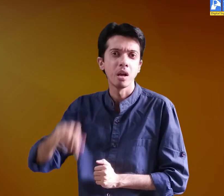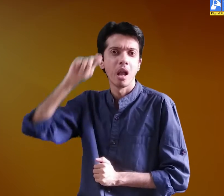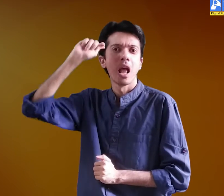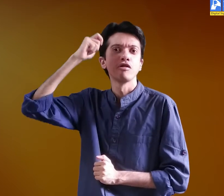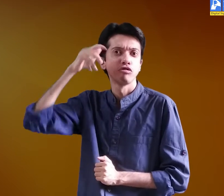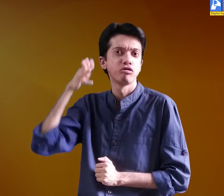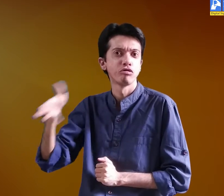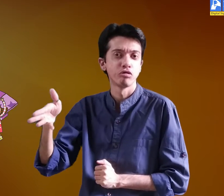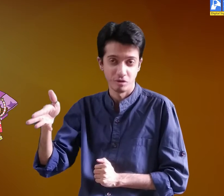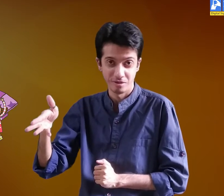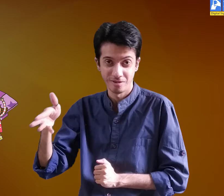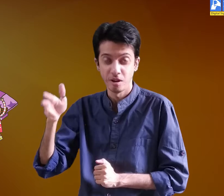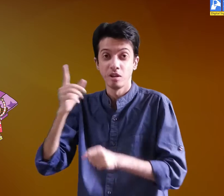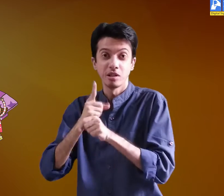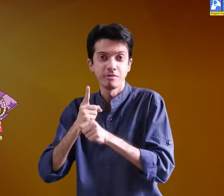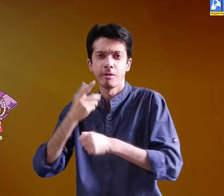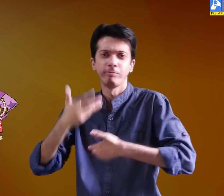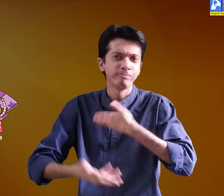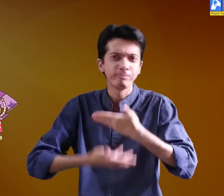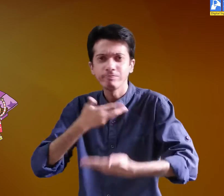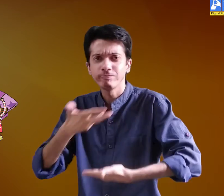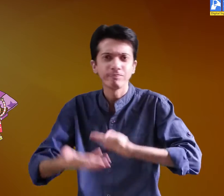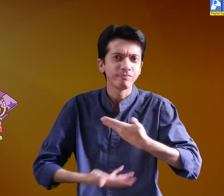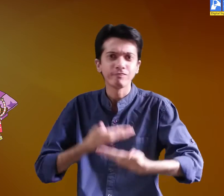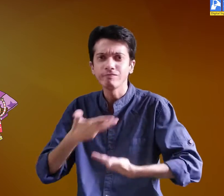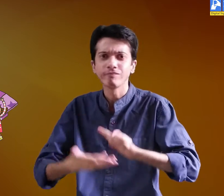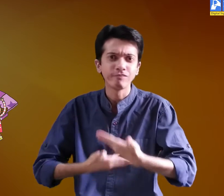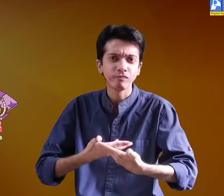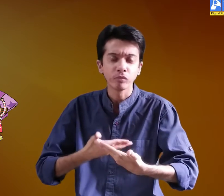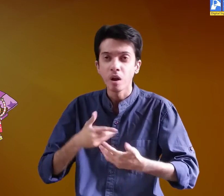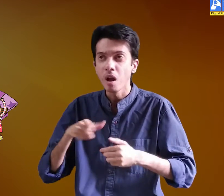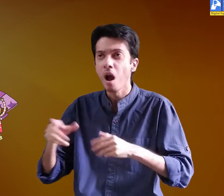when children go to school they are exposed to other language that is english because the